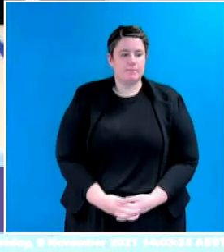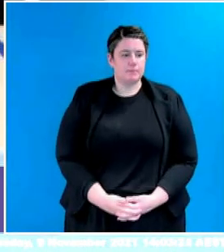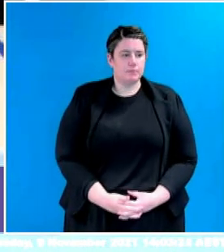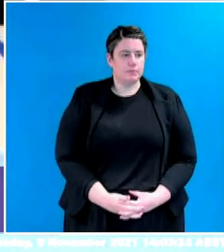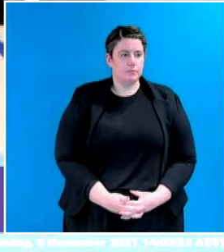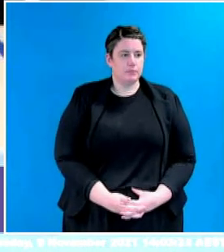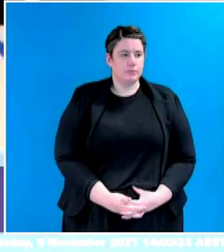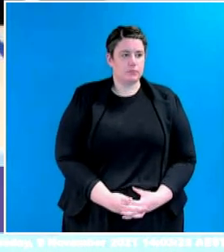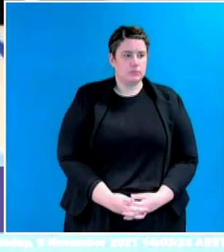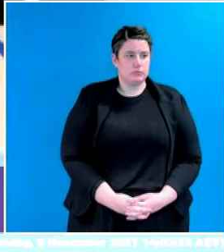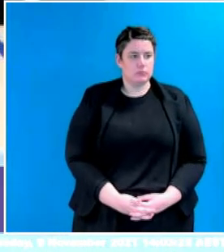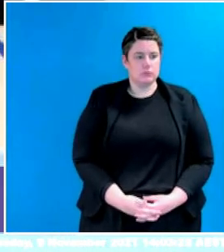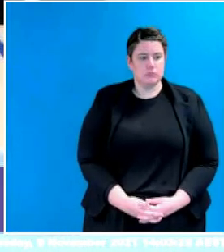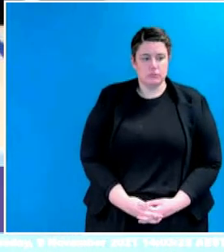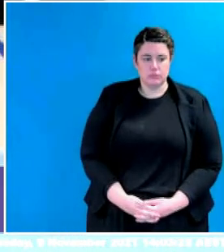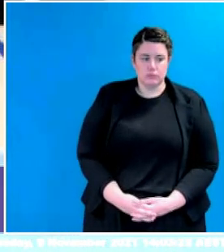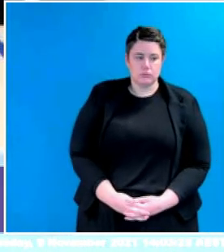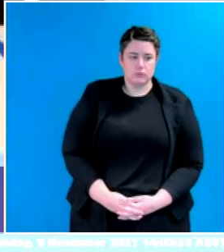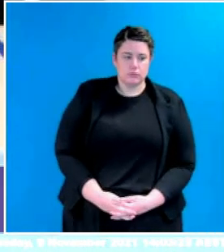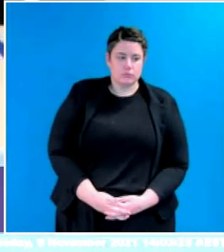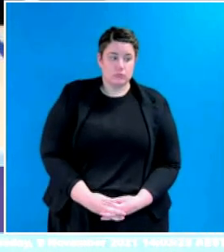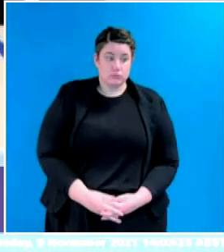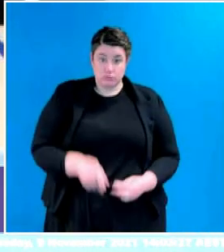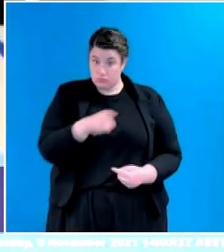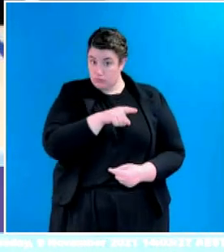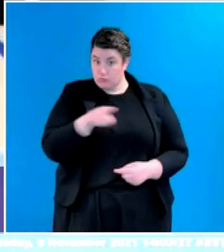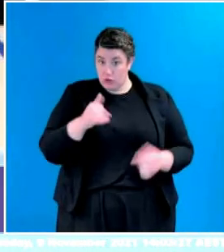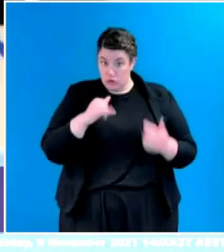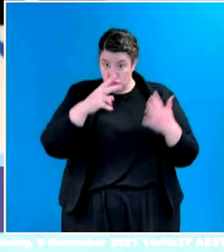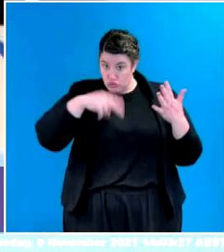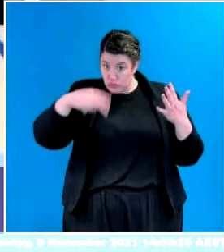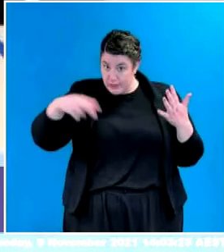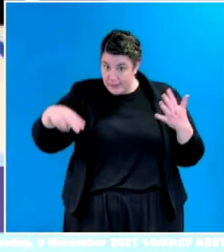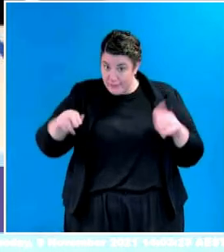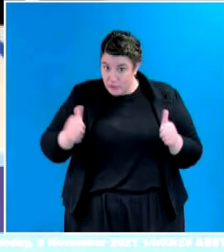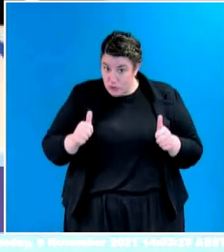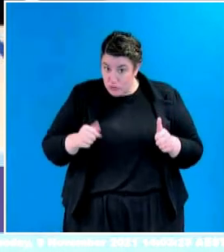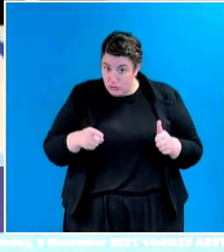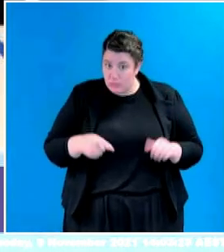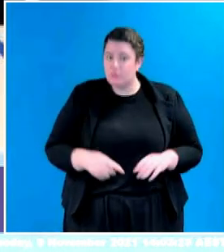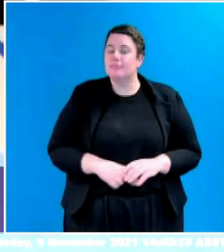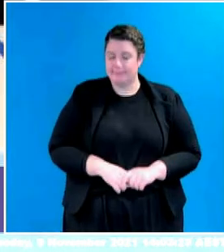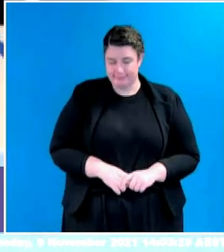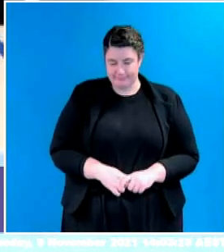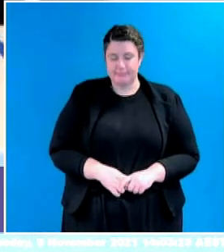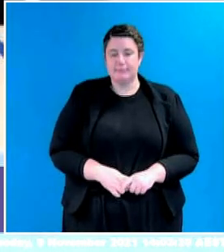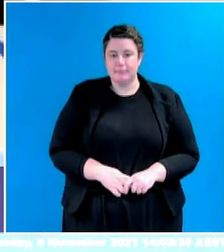I assume you have all read this paper as well? Yes.